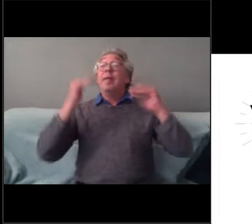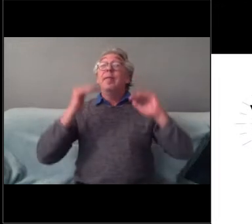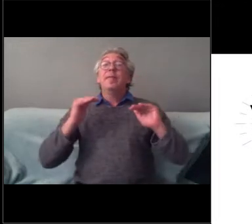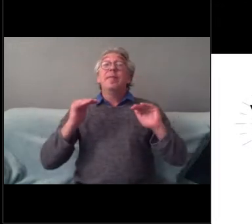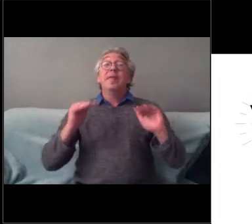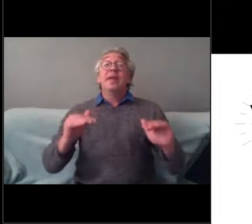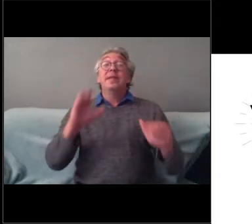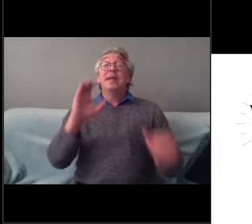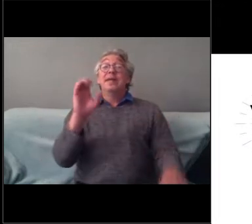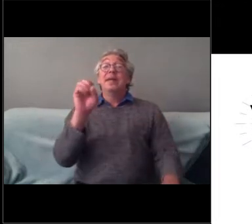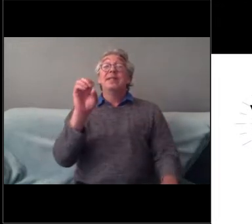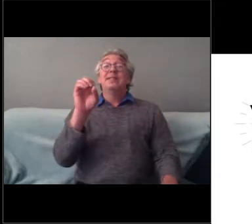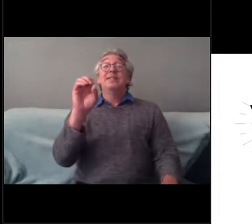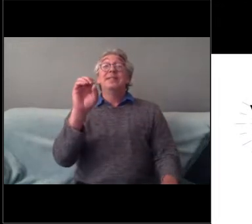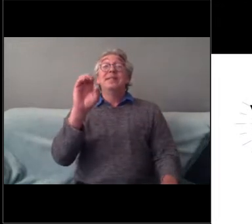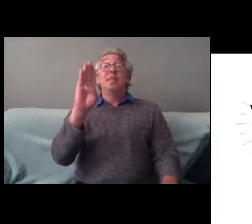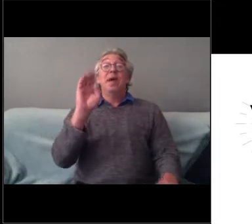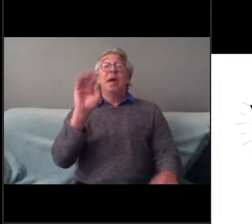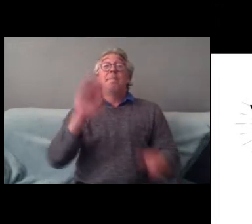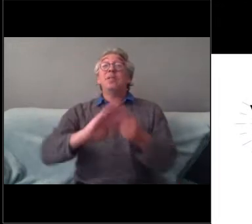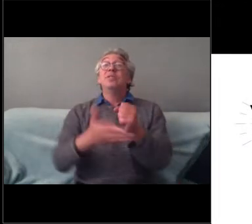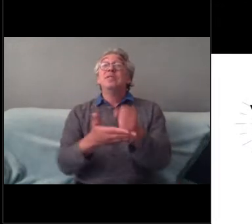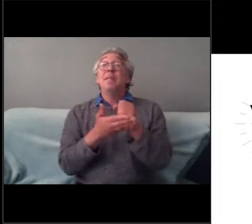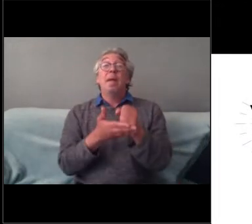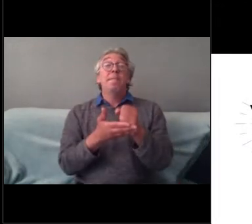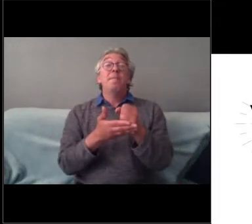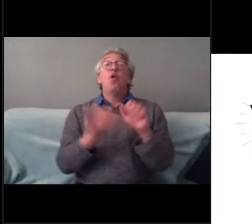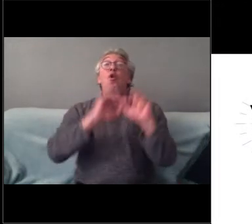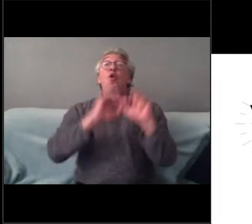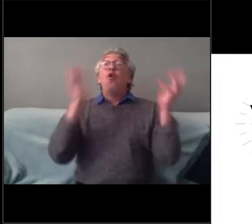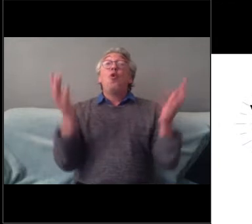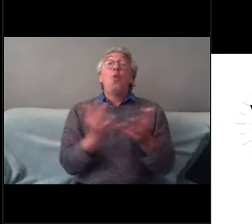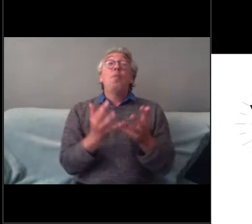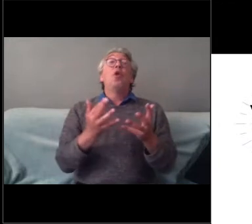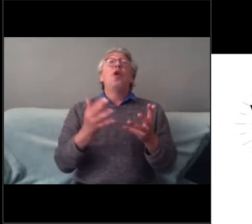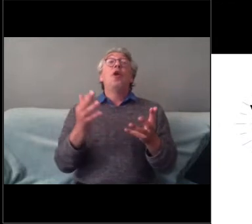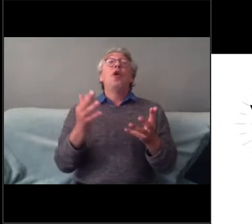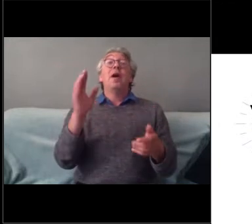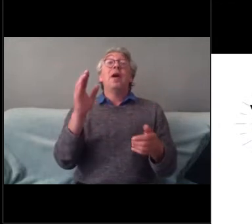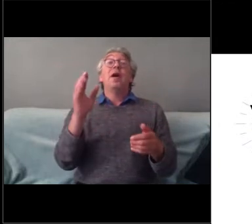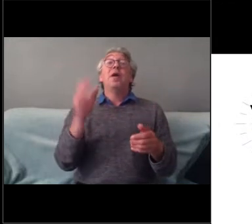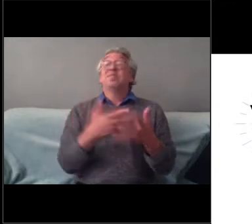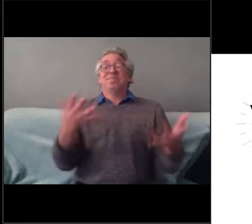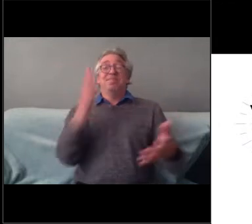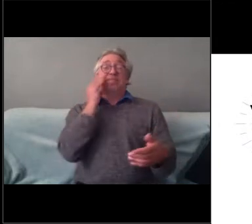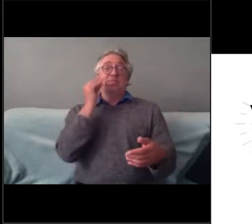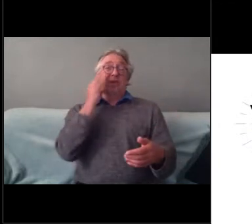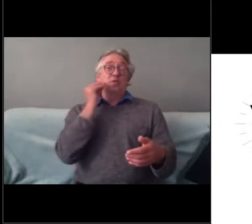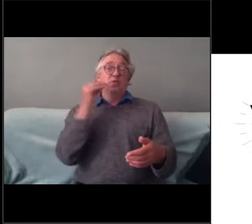Given their experience on deployment under the EU aid volunteer programme,